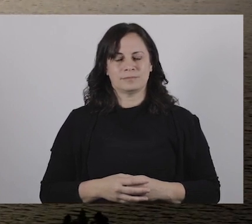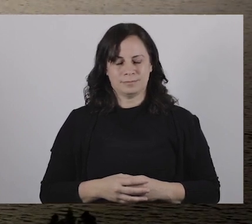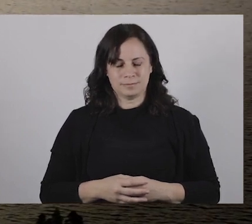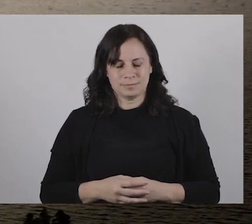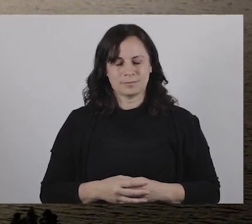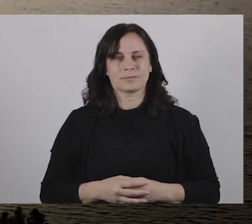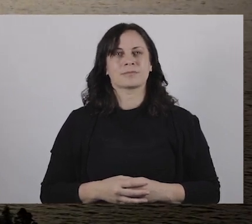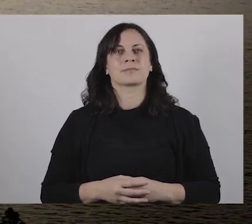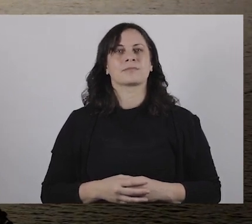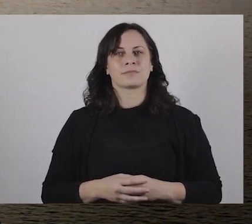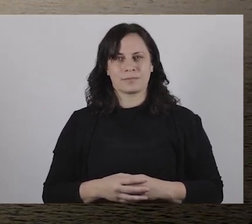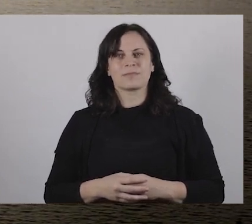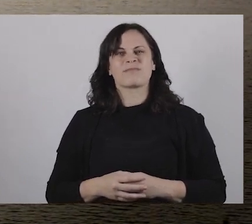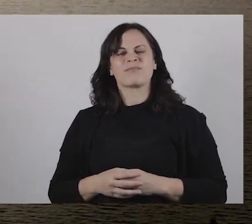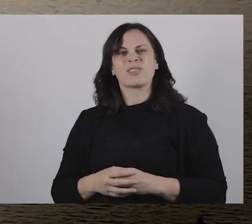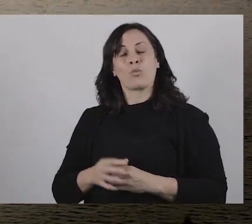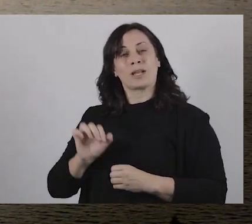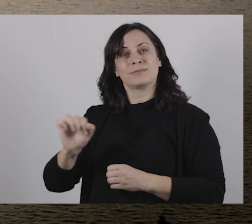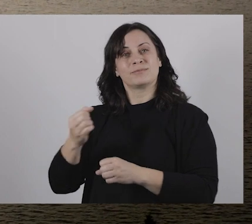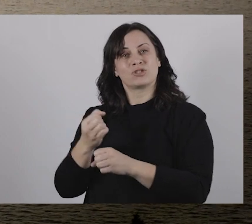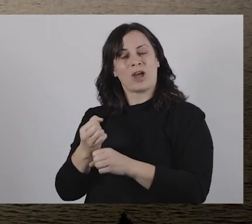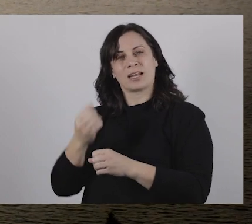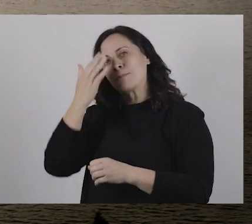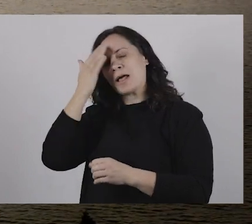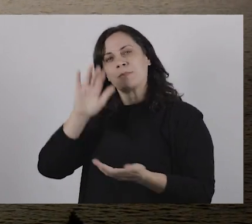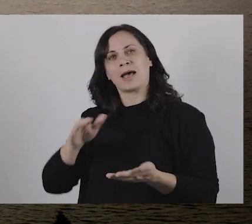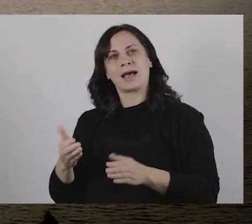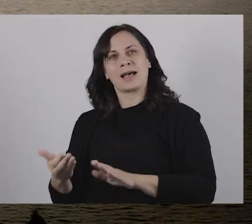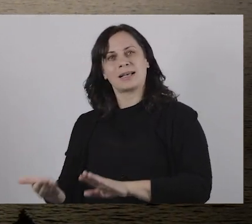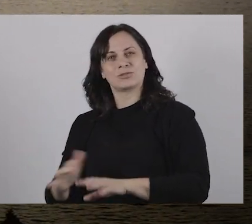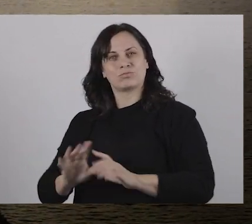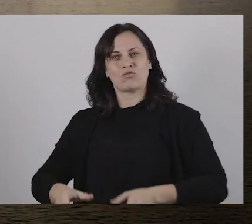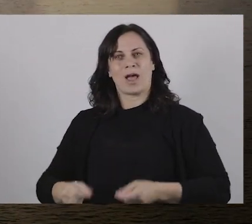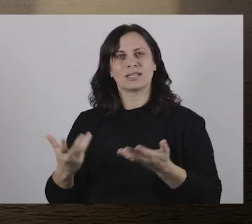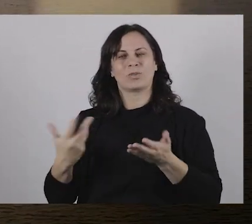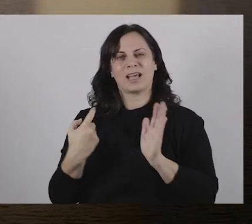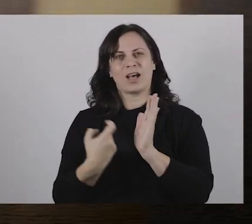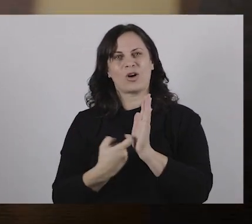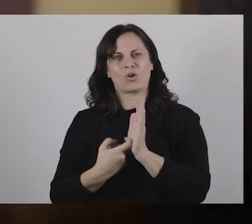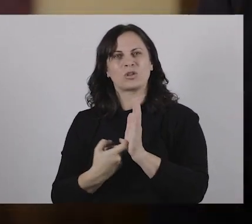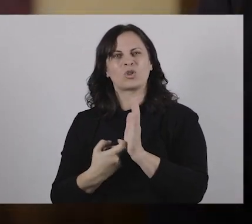his grandmother Hera raised him in Rotoiti.